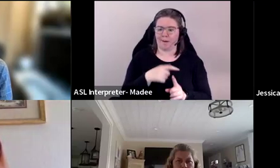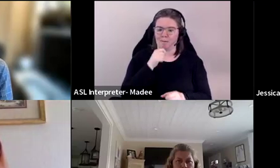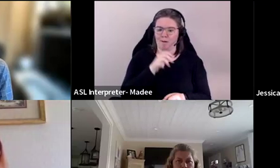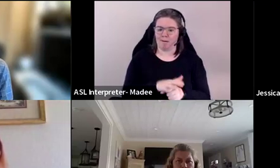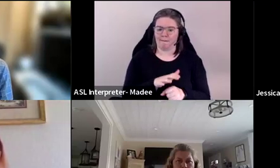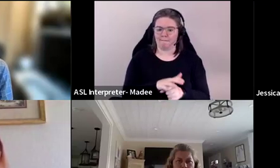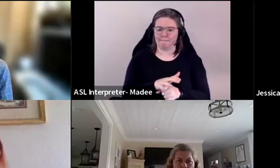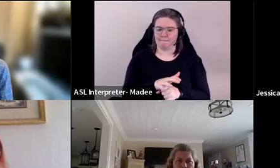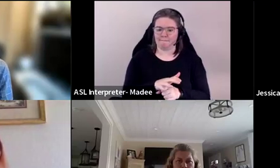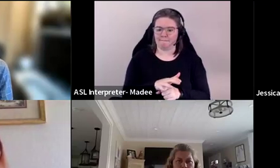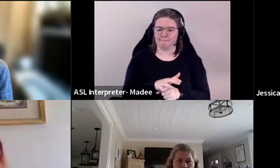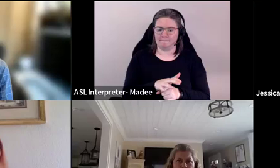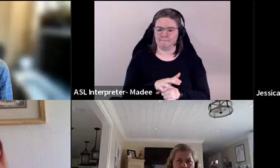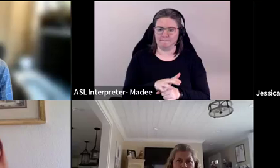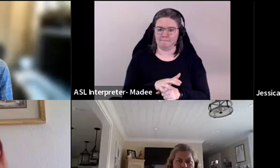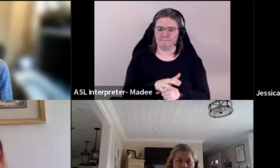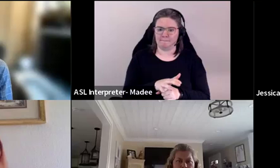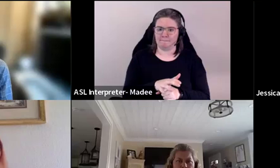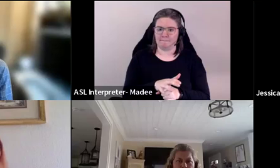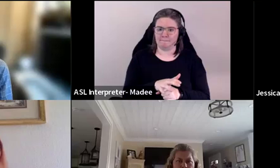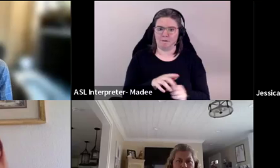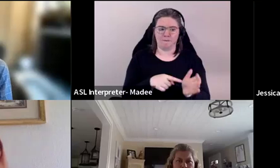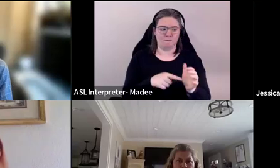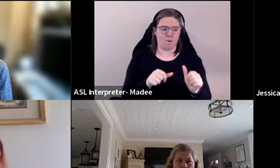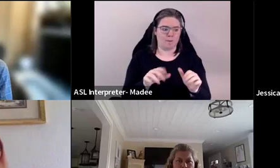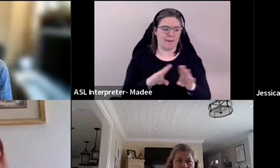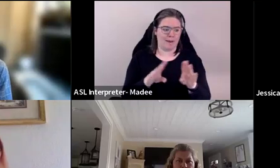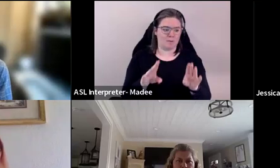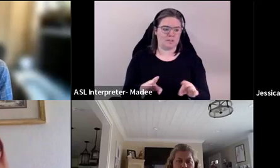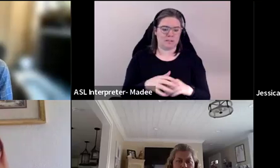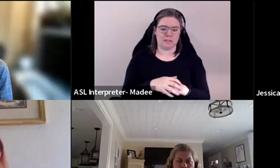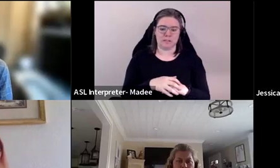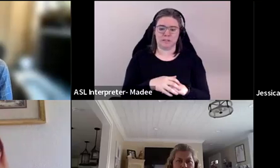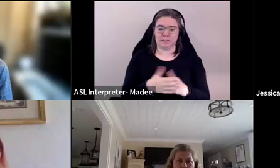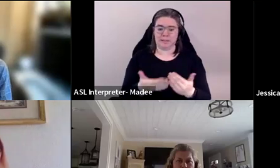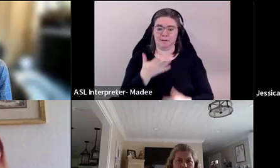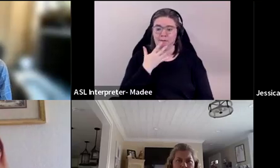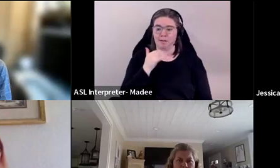Joan LaBelle: There's not enough affordable accessible housing out there. One of the things that Colorado has done